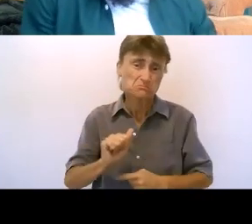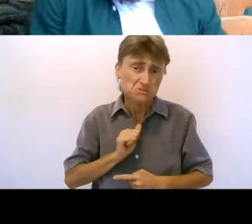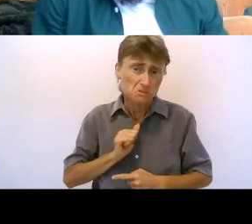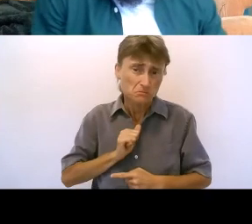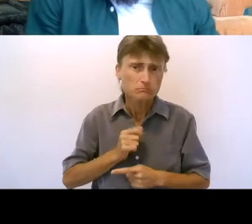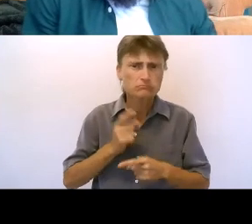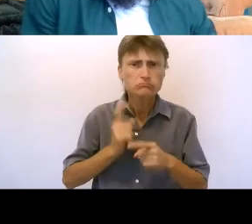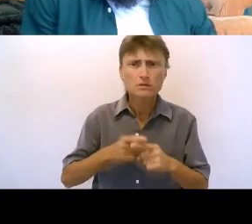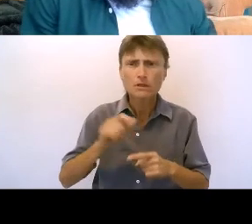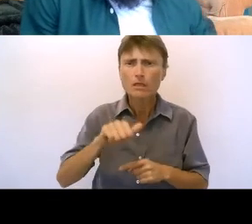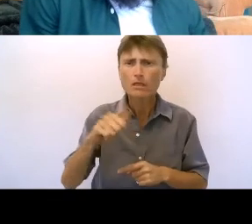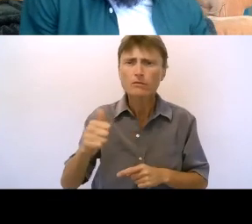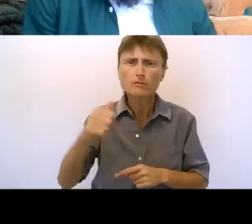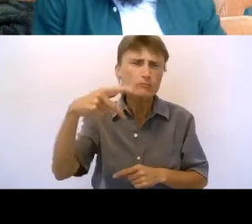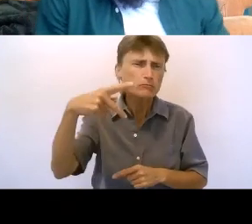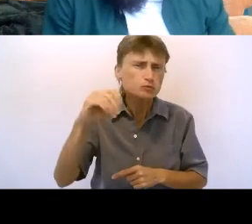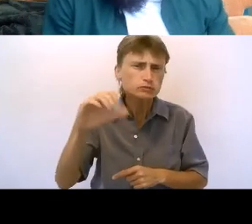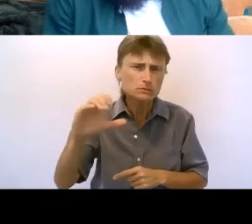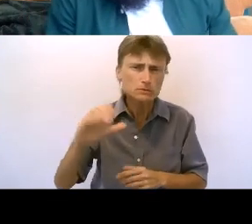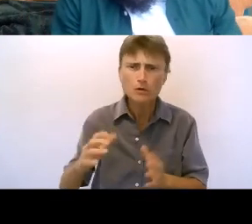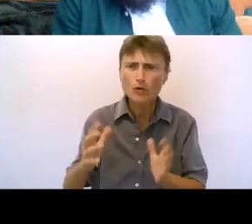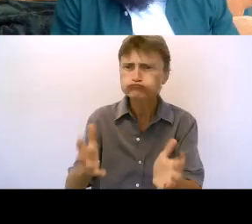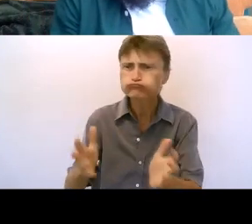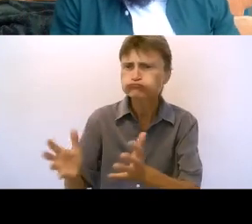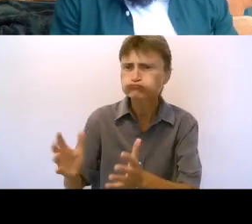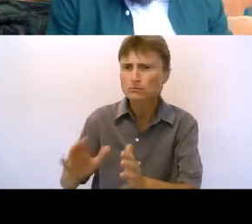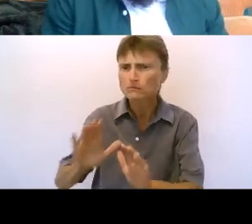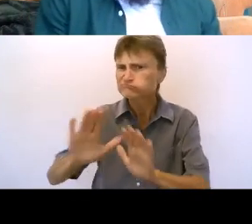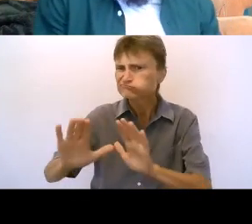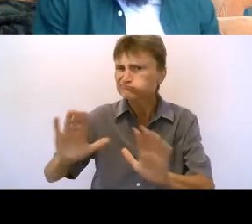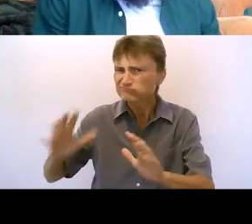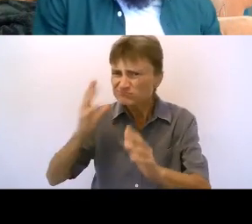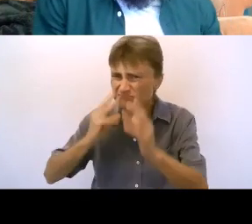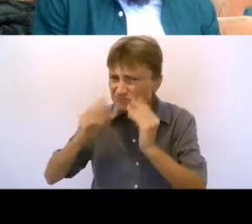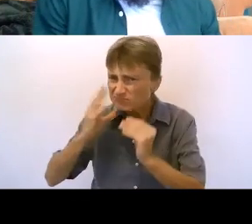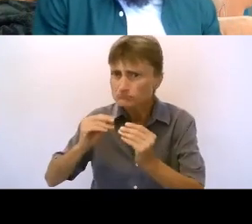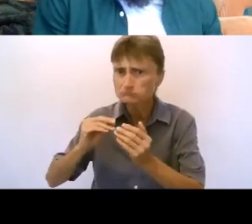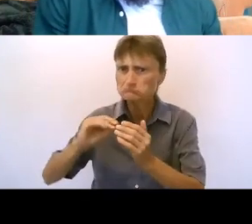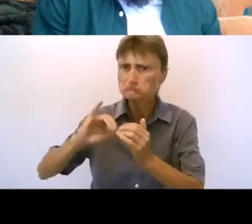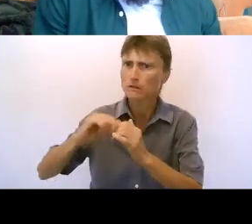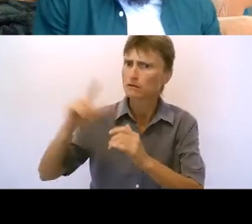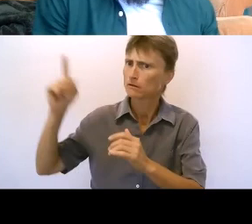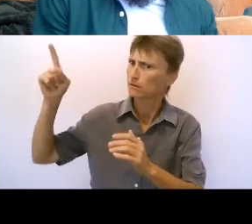talking about their experiences, talking about their impact, the impact of of an, of structures